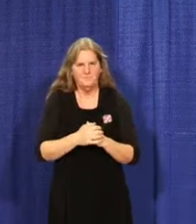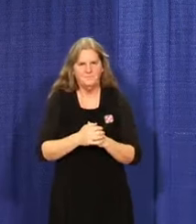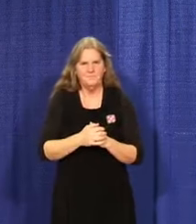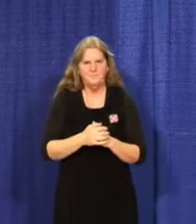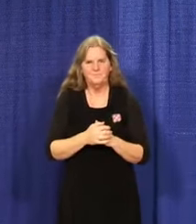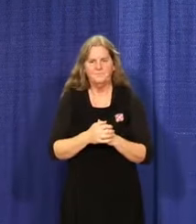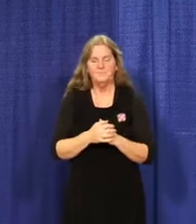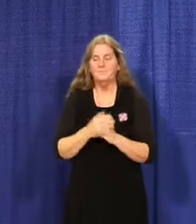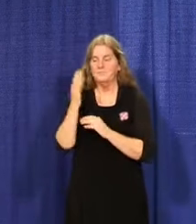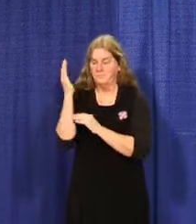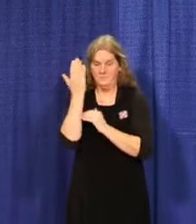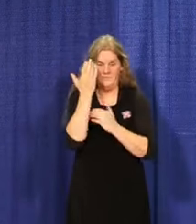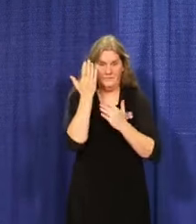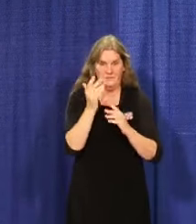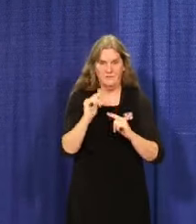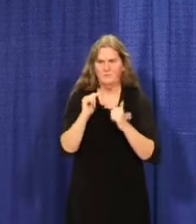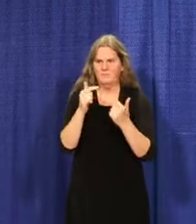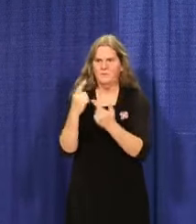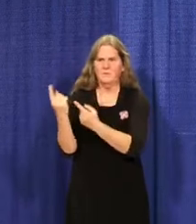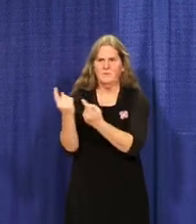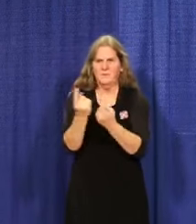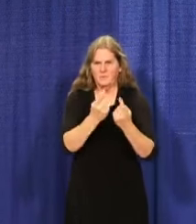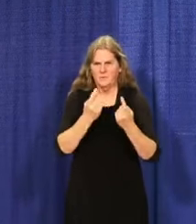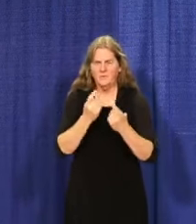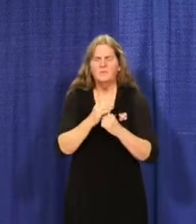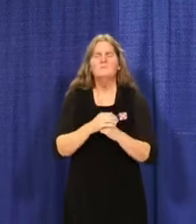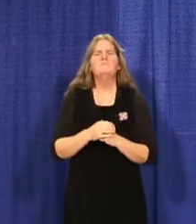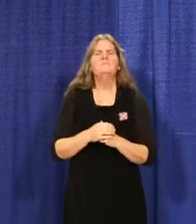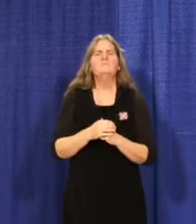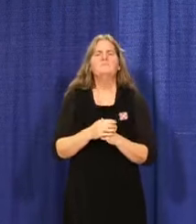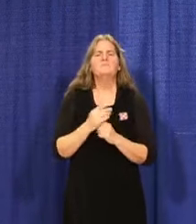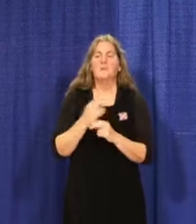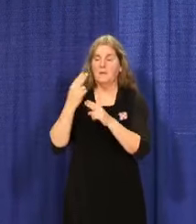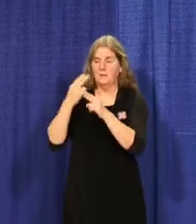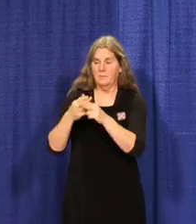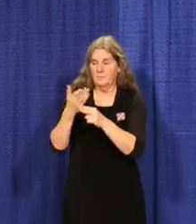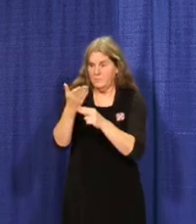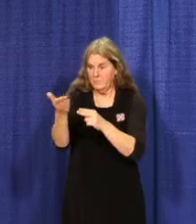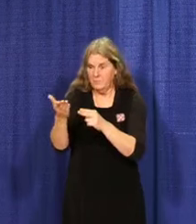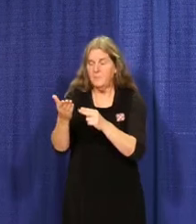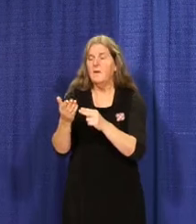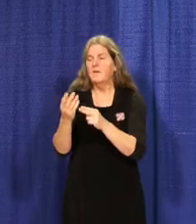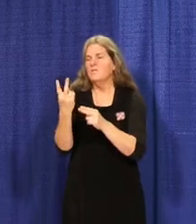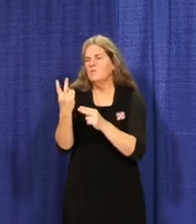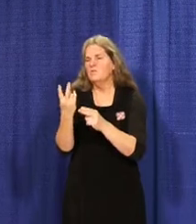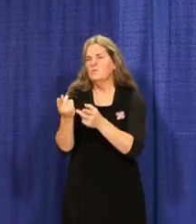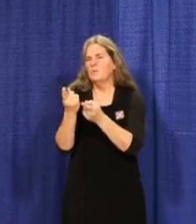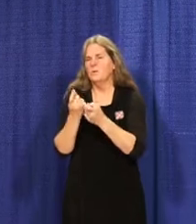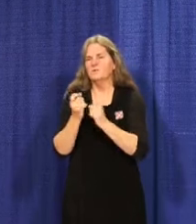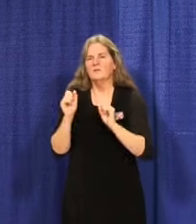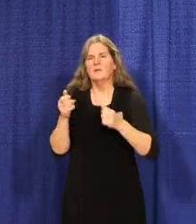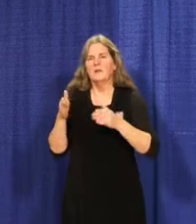go to the full answer questions from reporters. We will call you by name in you will each have two questions. Before we begin, I would like to